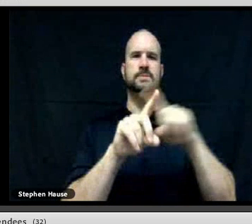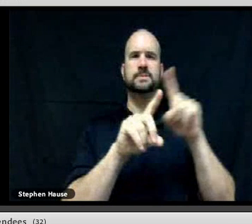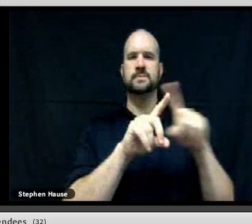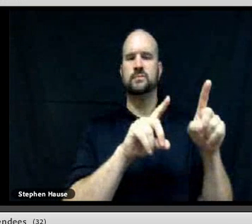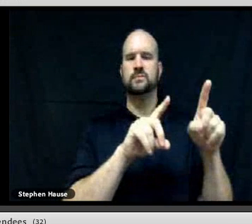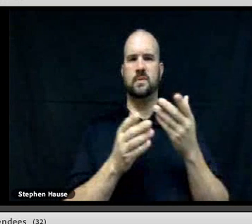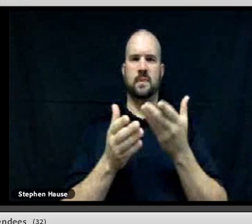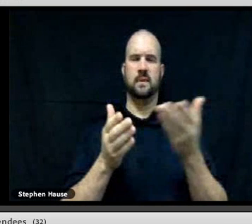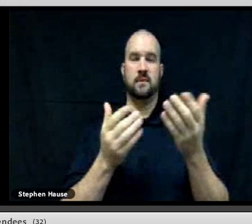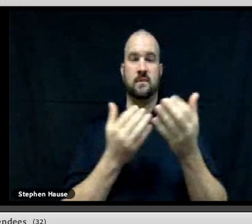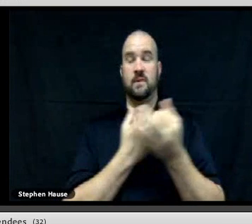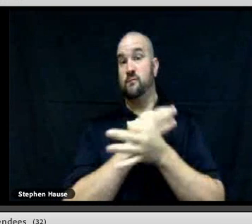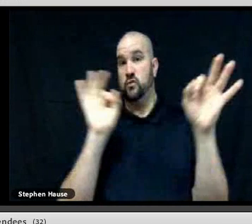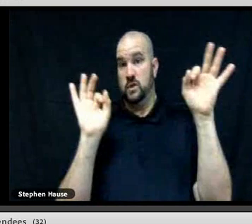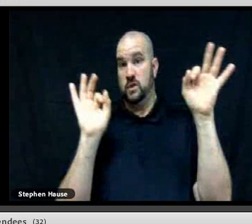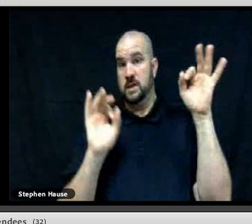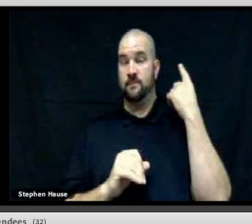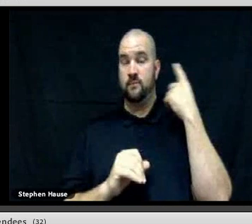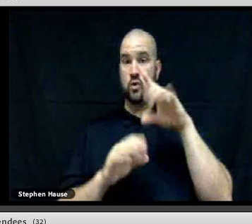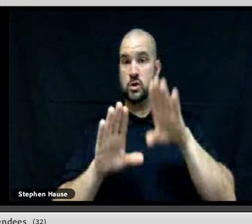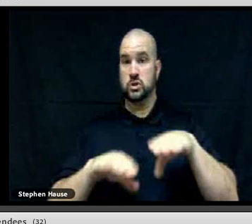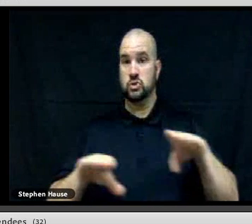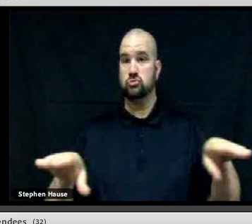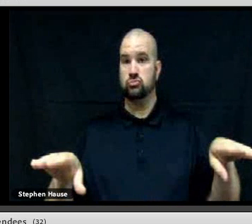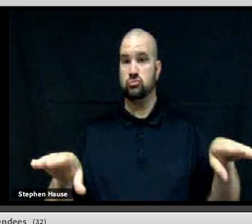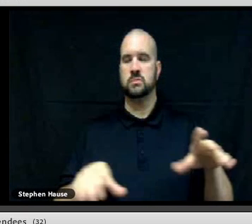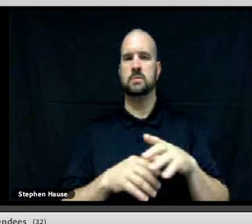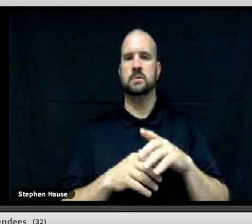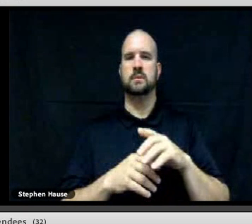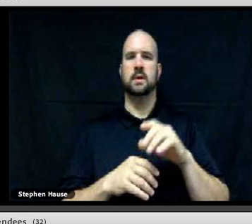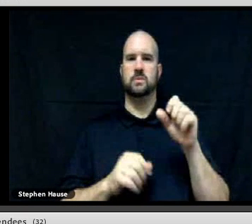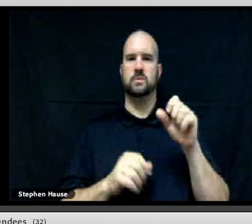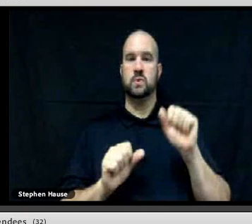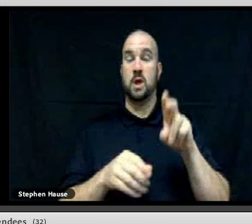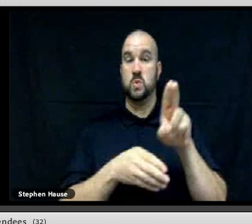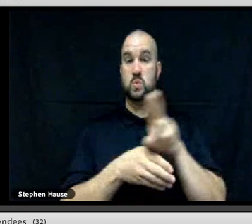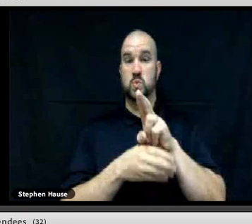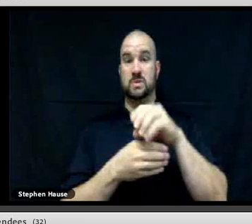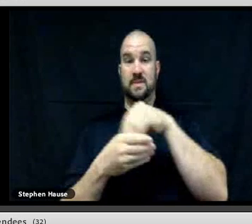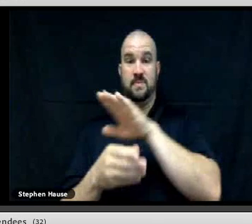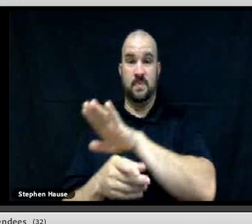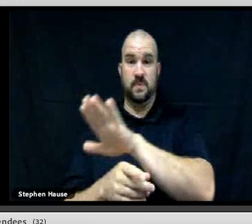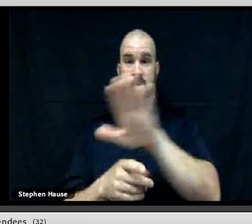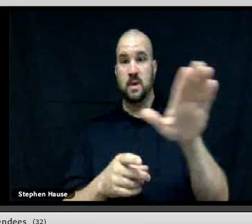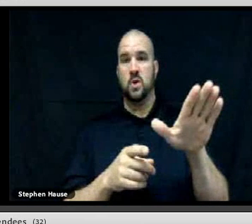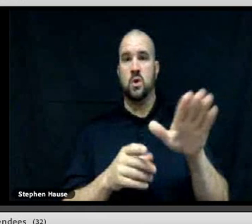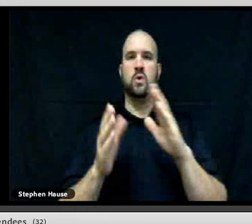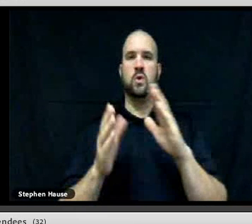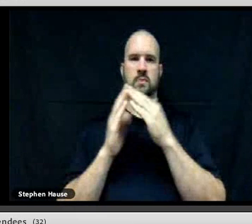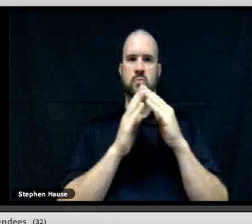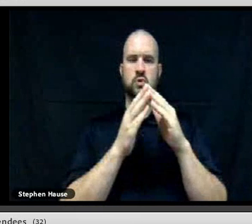that live in in-need communities. So, they currently partner, uh, with the Open eBooks Initiative,